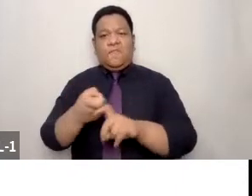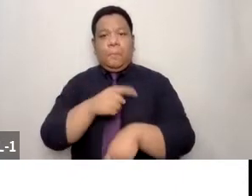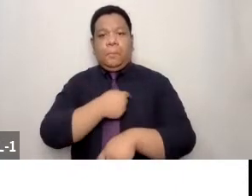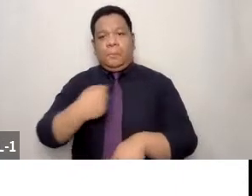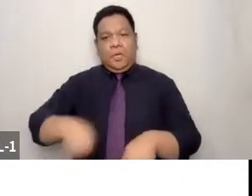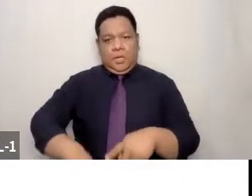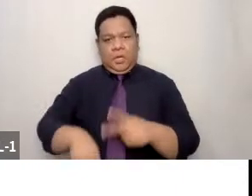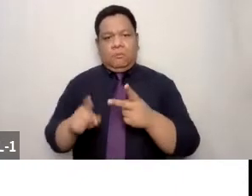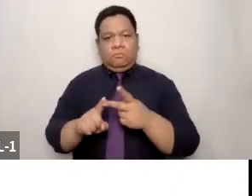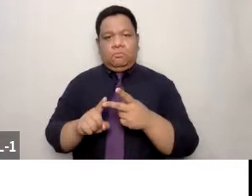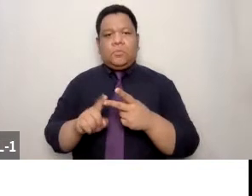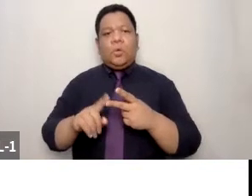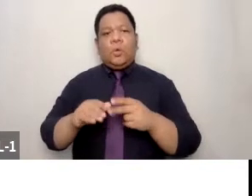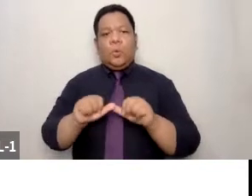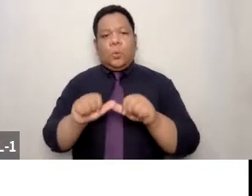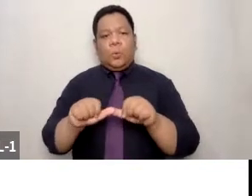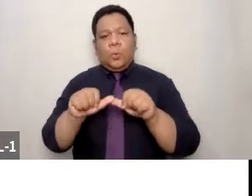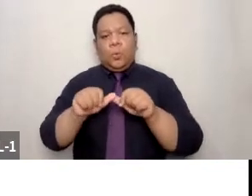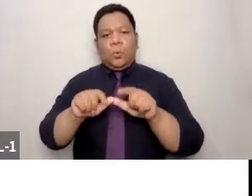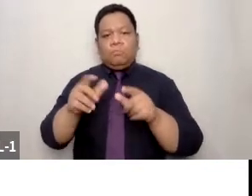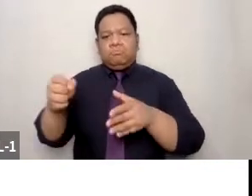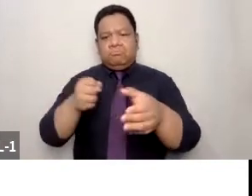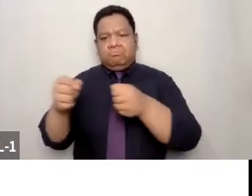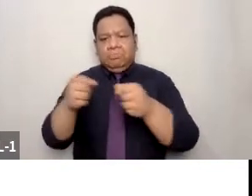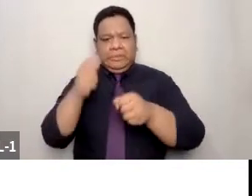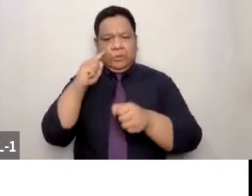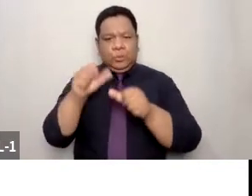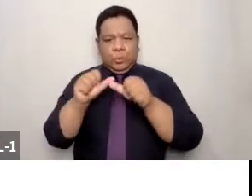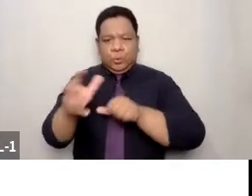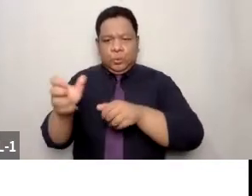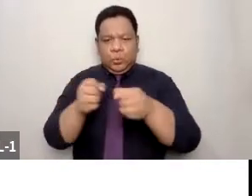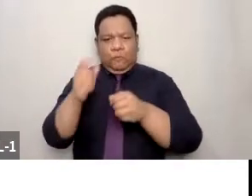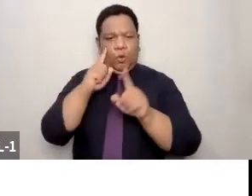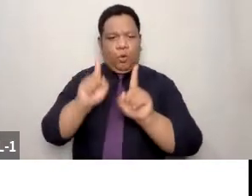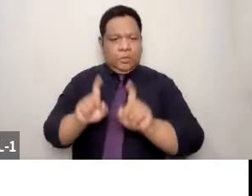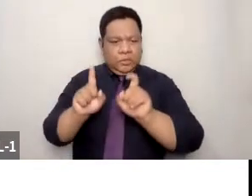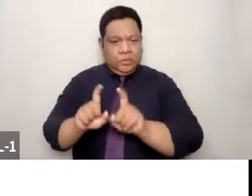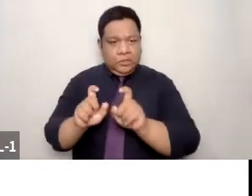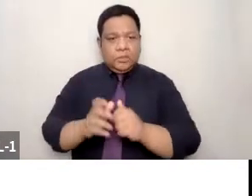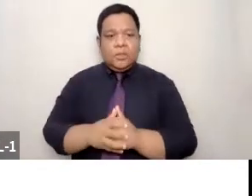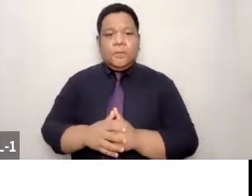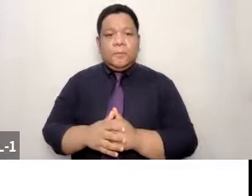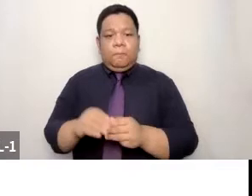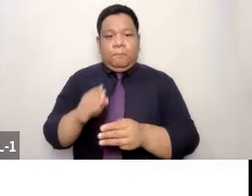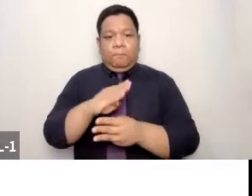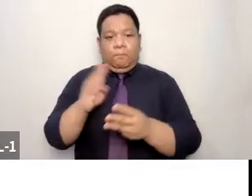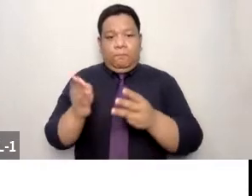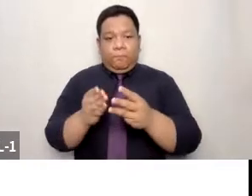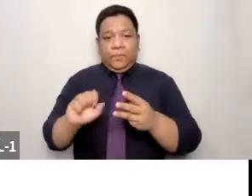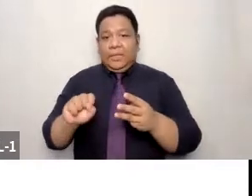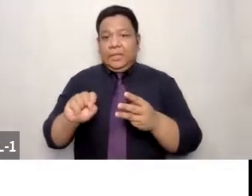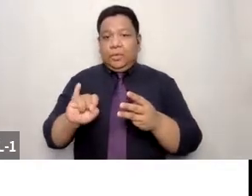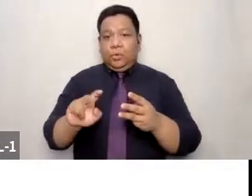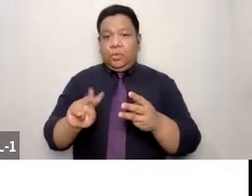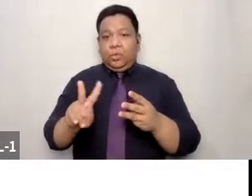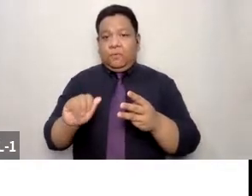Their recruitment for their clinical trial is on-going while Sinovac hasn’t started.